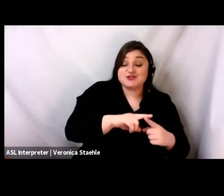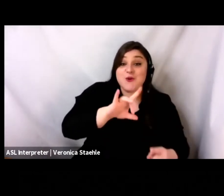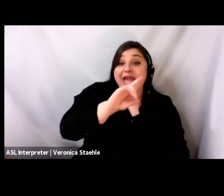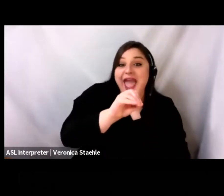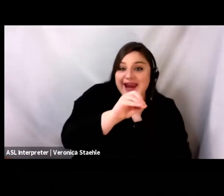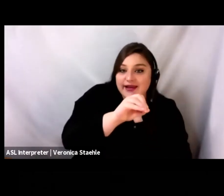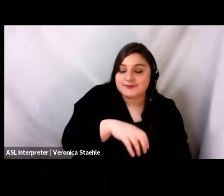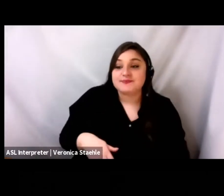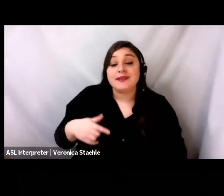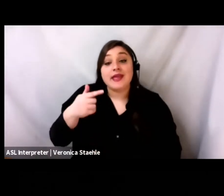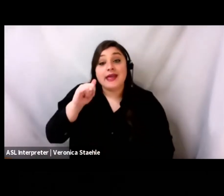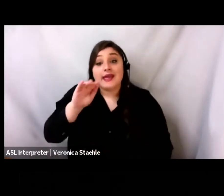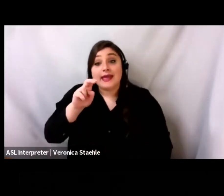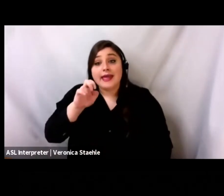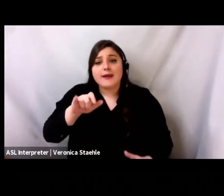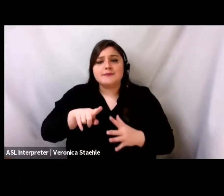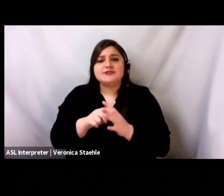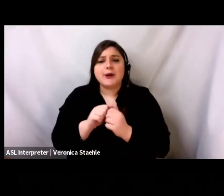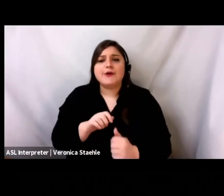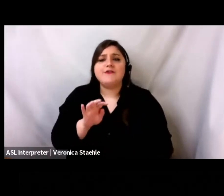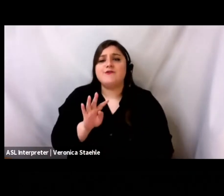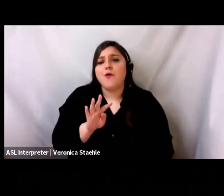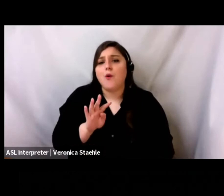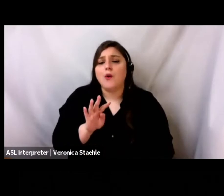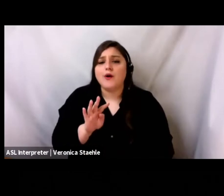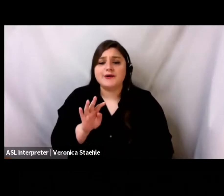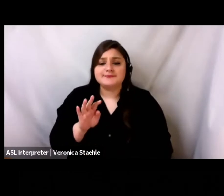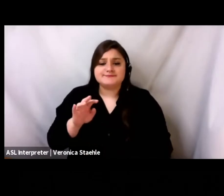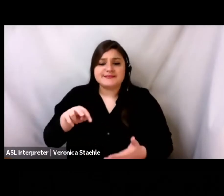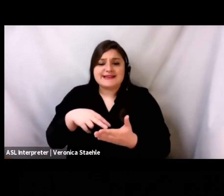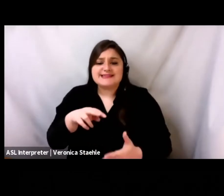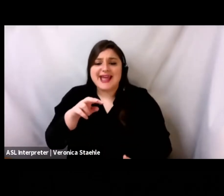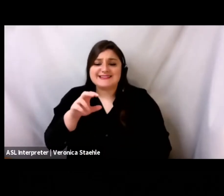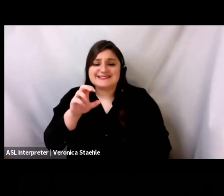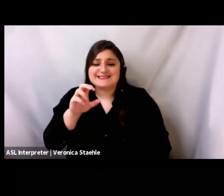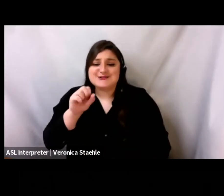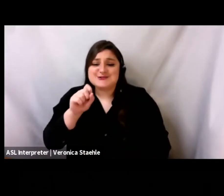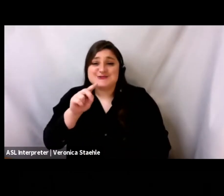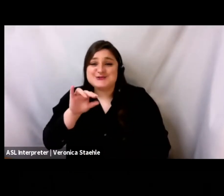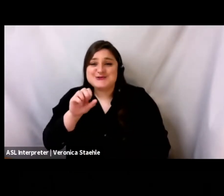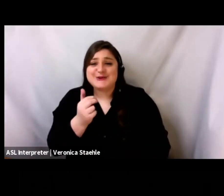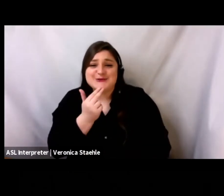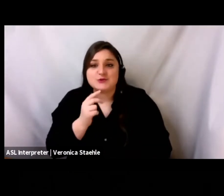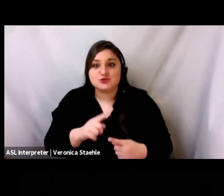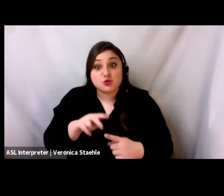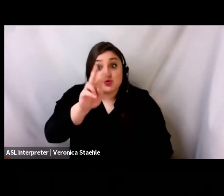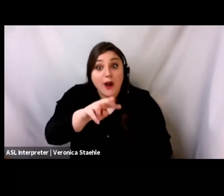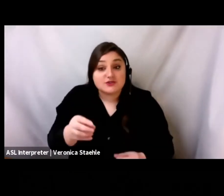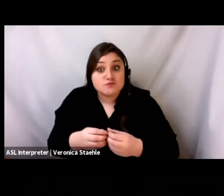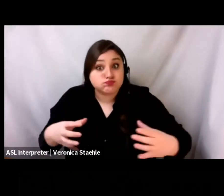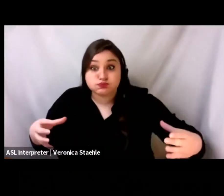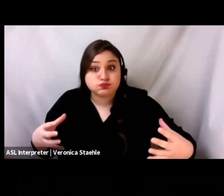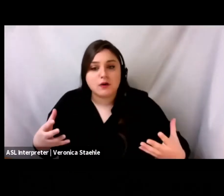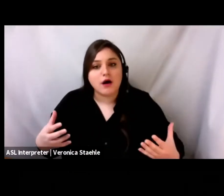dance studios, so massive growth. And one thing I think that I take away from that, from those